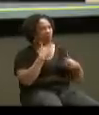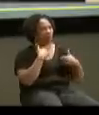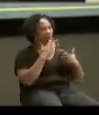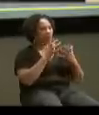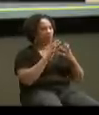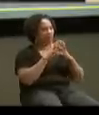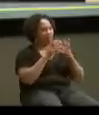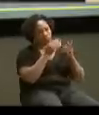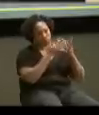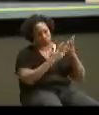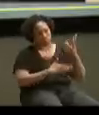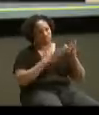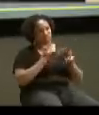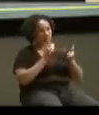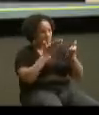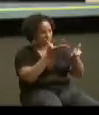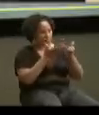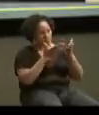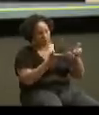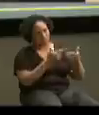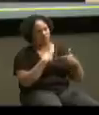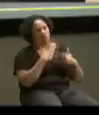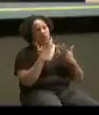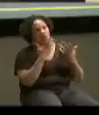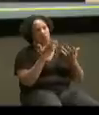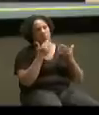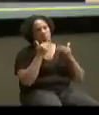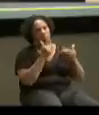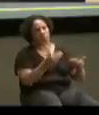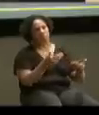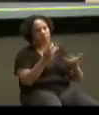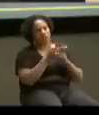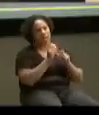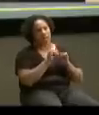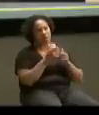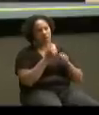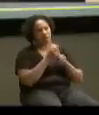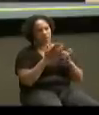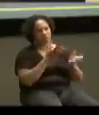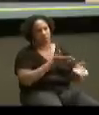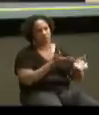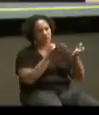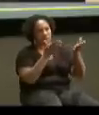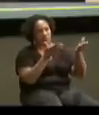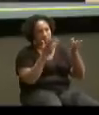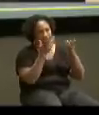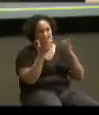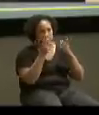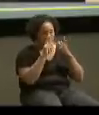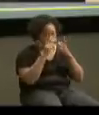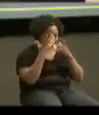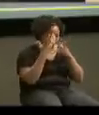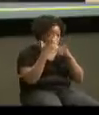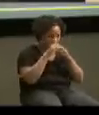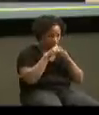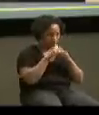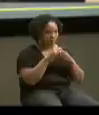WAS A REPORT THAT HAD A LOT OF SUGGESTIONS IN THEM. WHY DON'T YOU GO FORTH AND FIGURE OUT HOW TO MAKE SHOWS